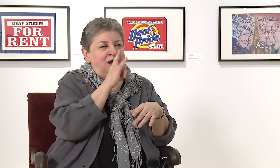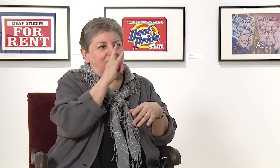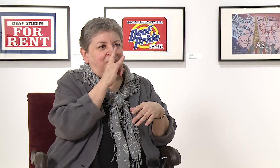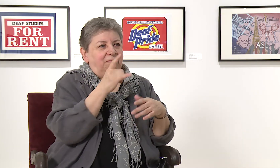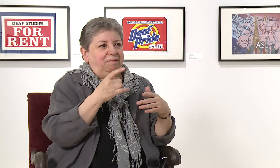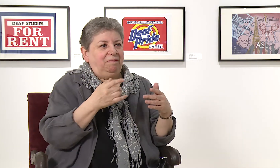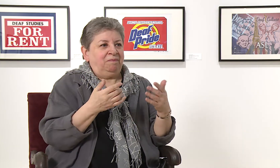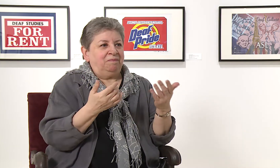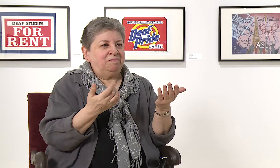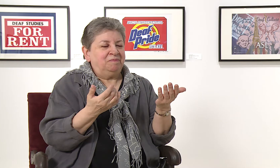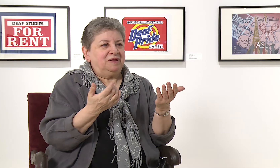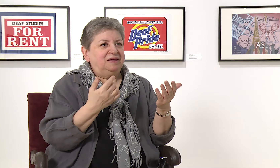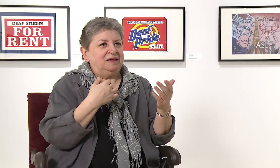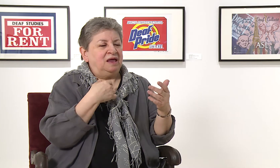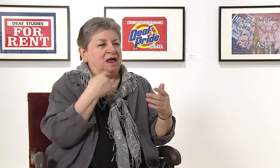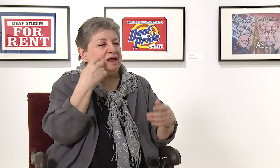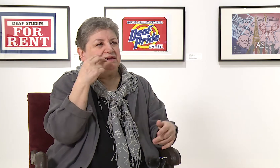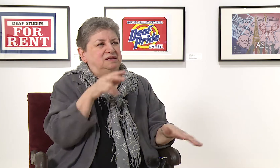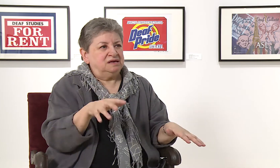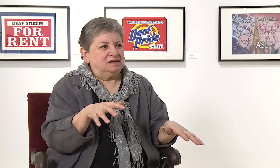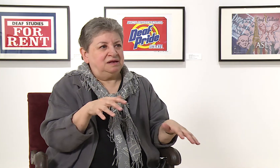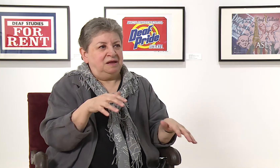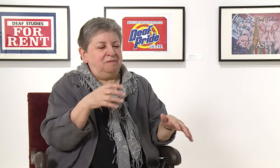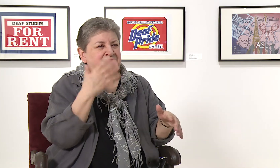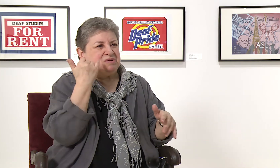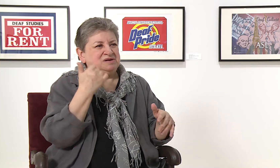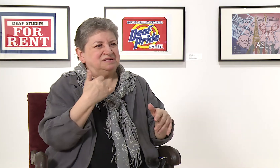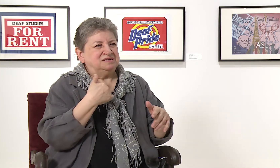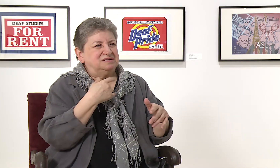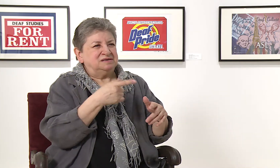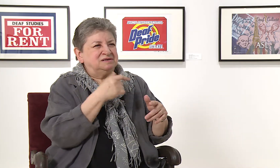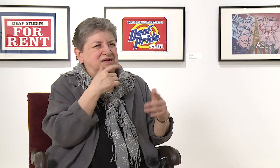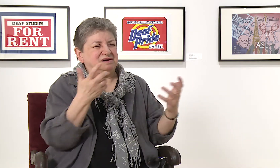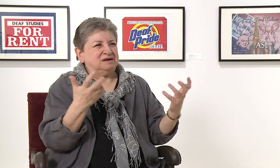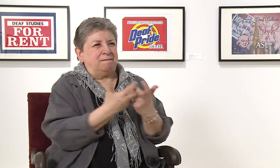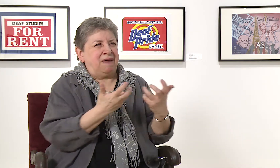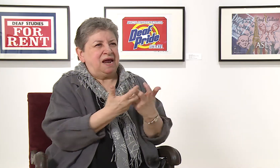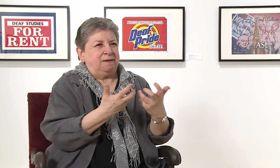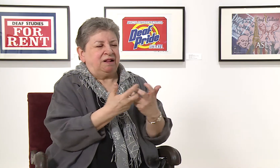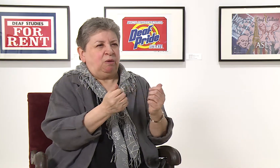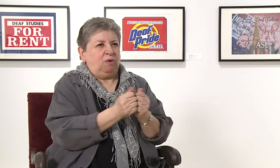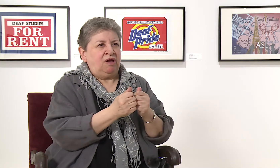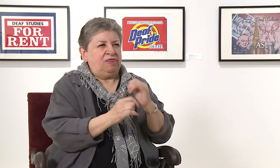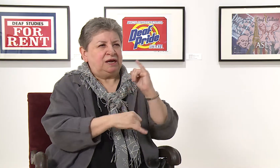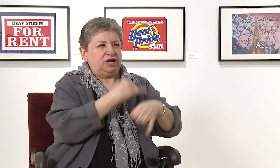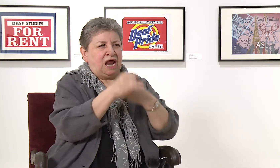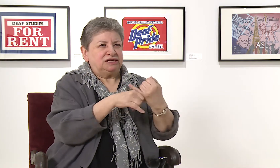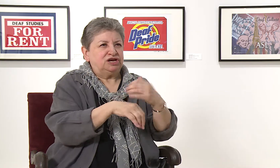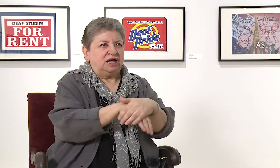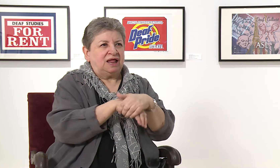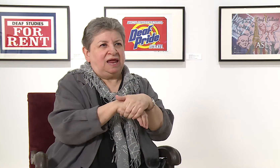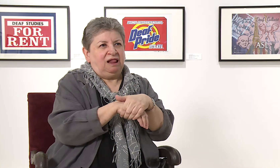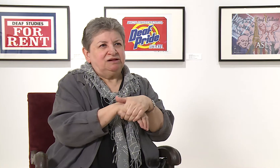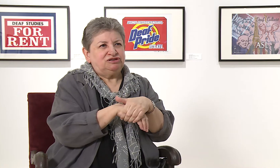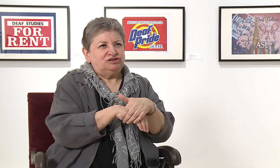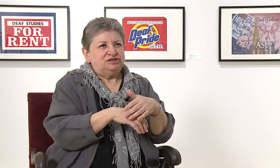Maybe it's because I'm a bit of an English snob. but I just felt it wasn't compatible with international English.